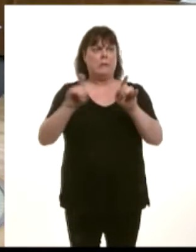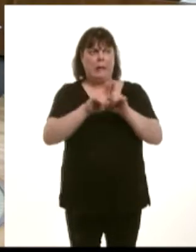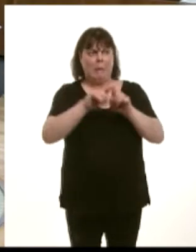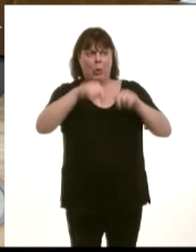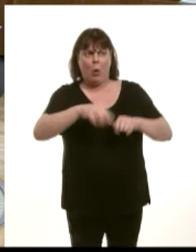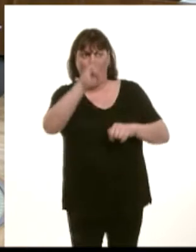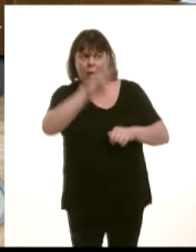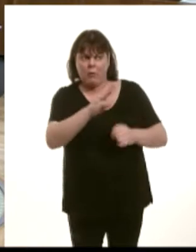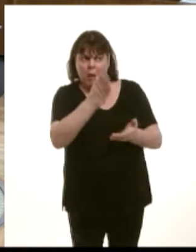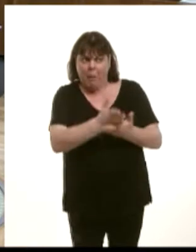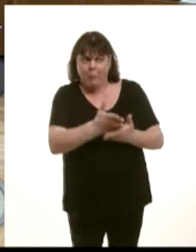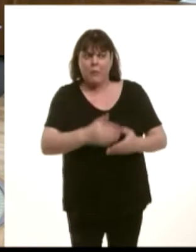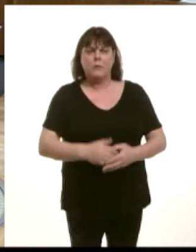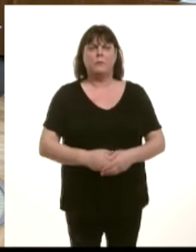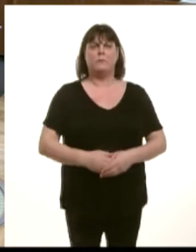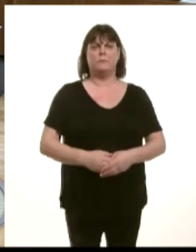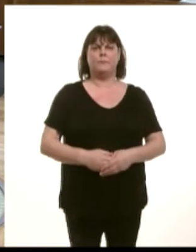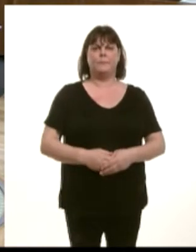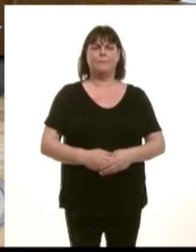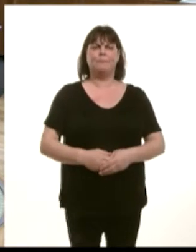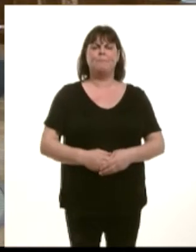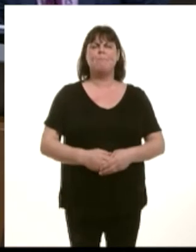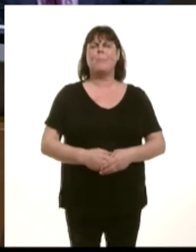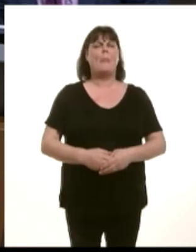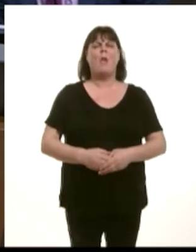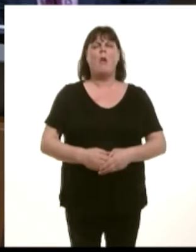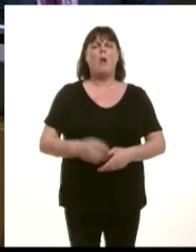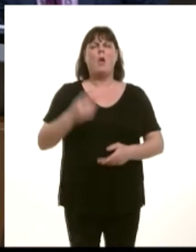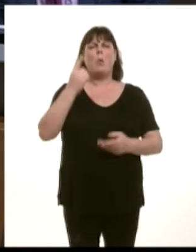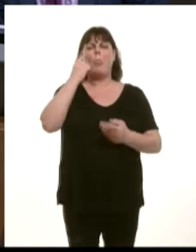Carwyn Jones: I do not believe that Offa’s Dyke is the line between life and death.